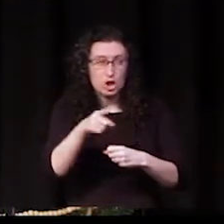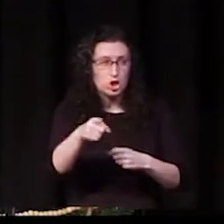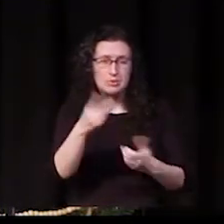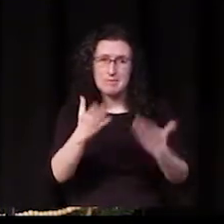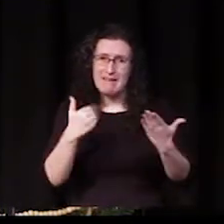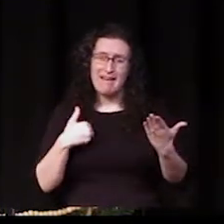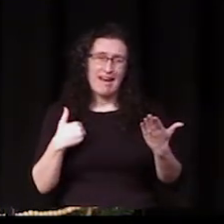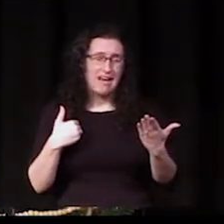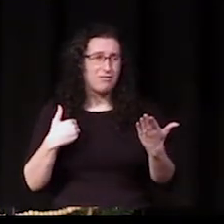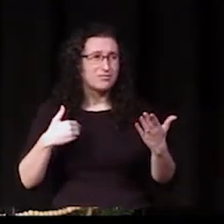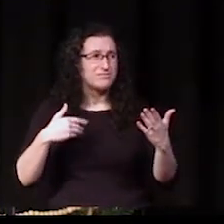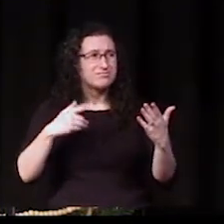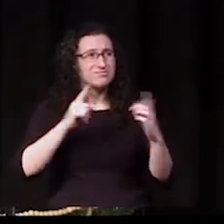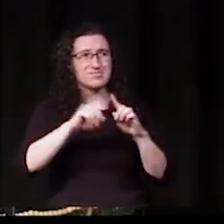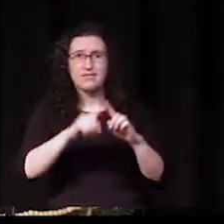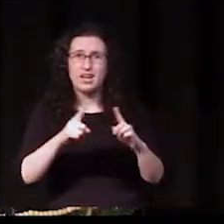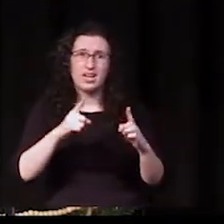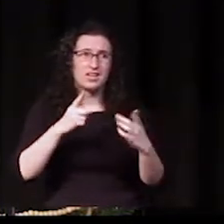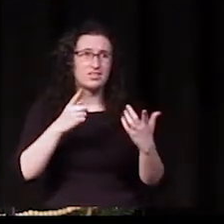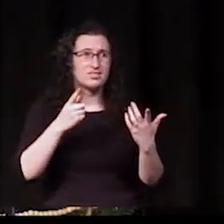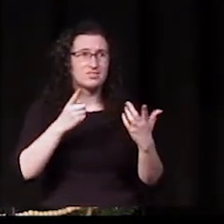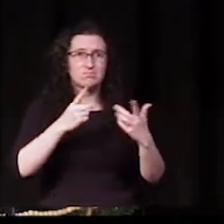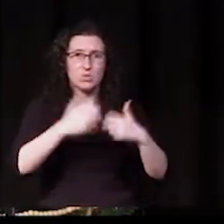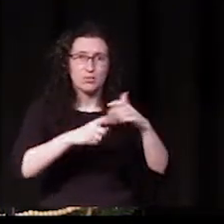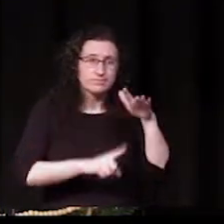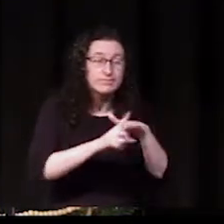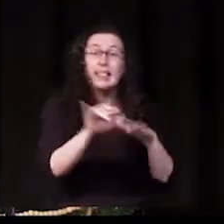in the loss of some of your beloved Christmas traditions,